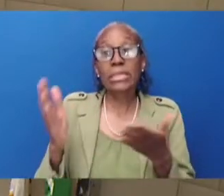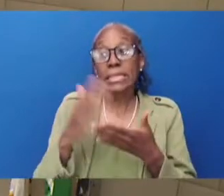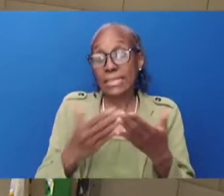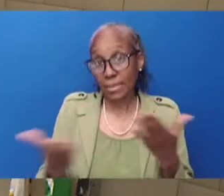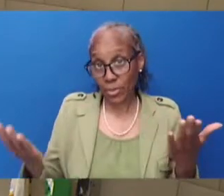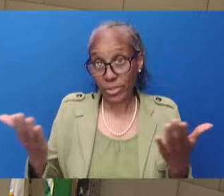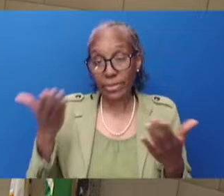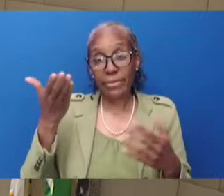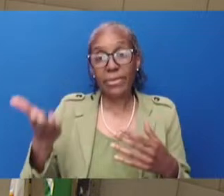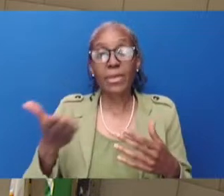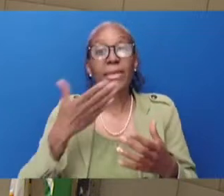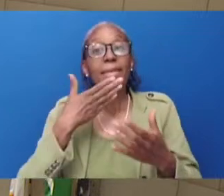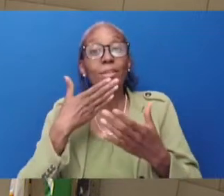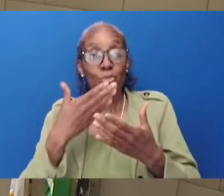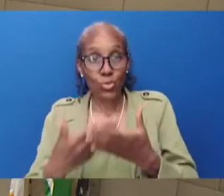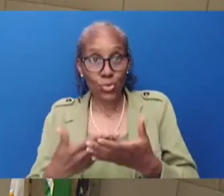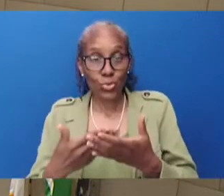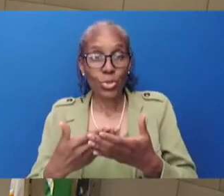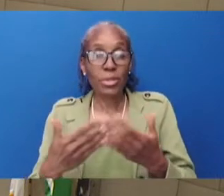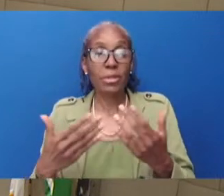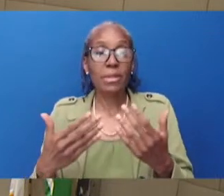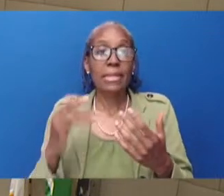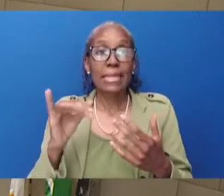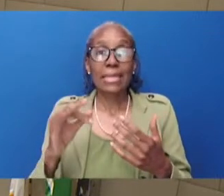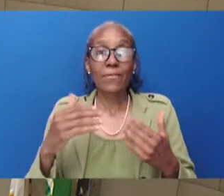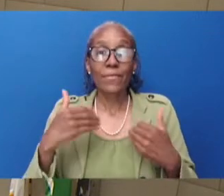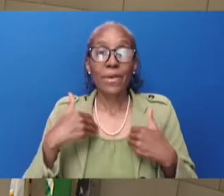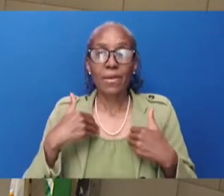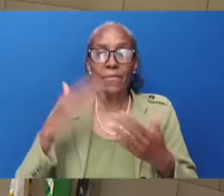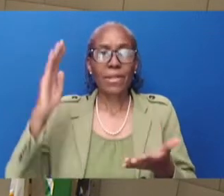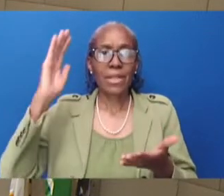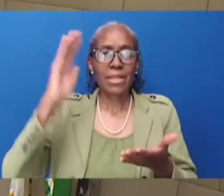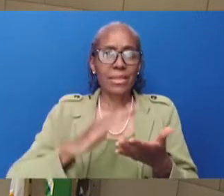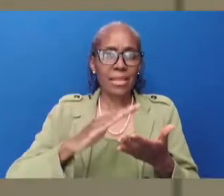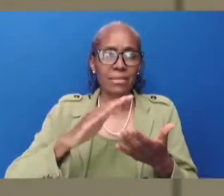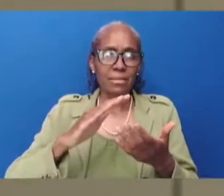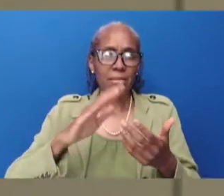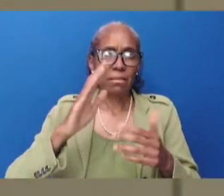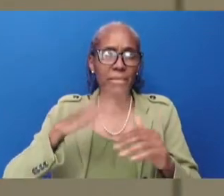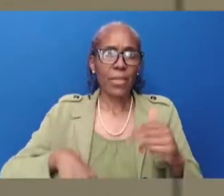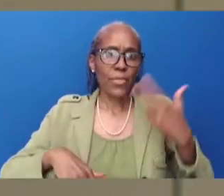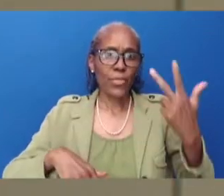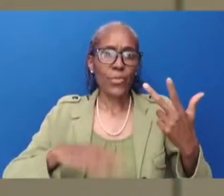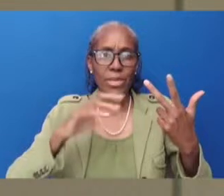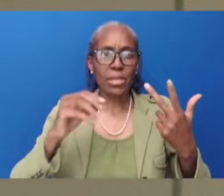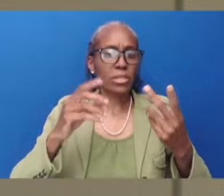LAST POINT. THE GOOD PART,